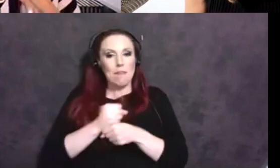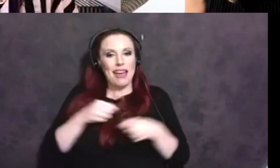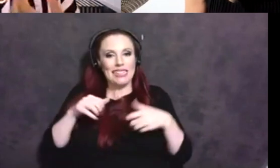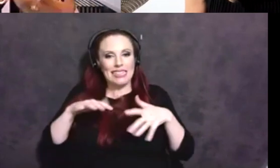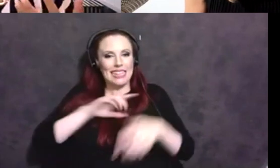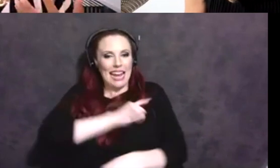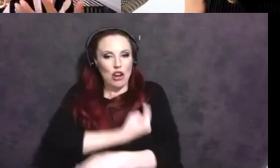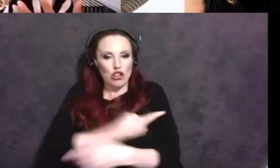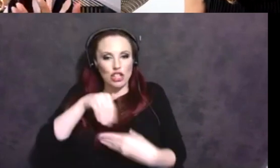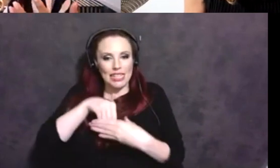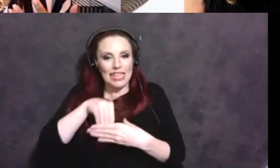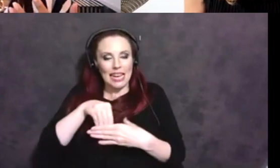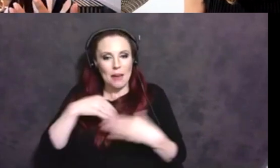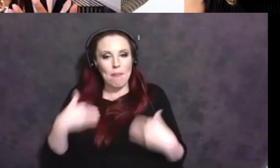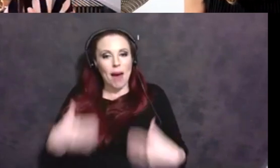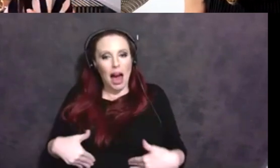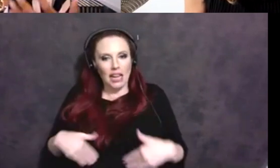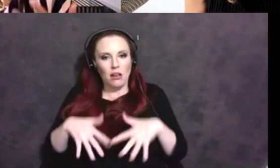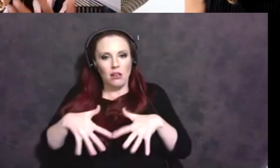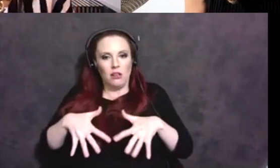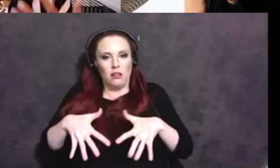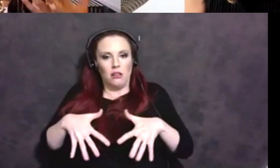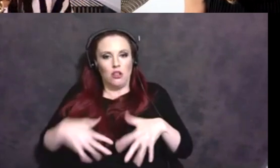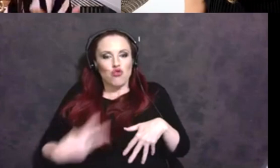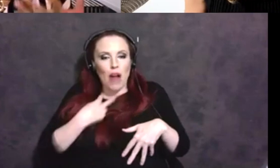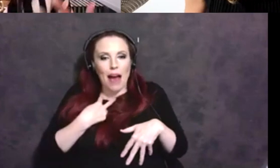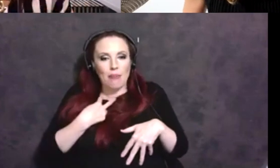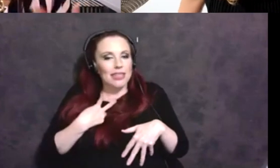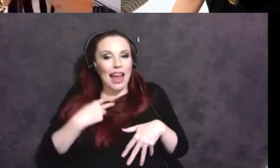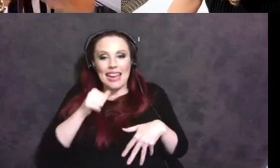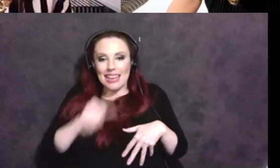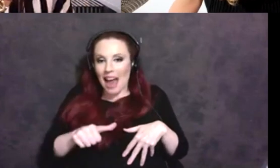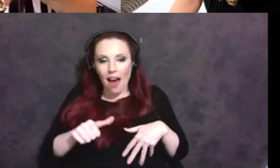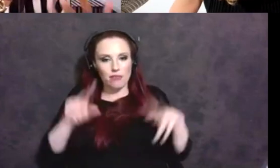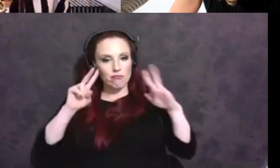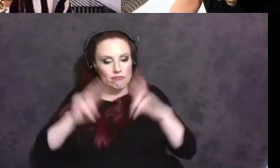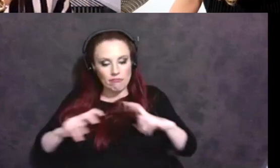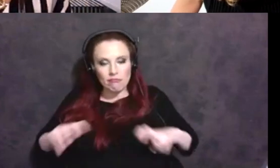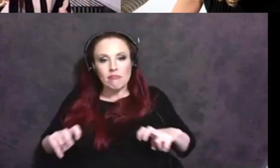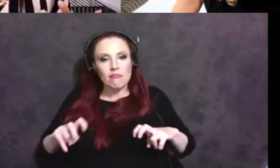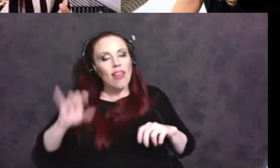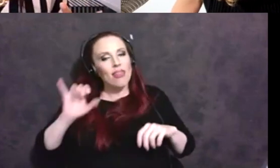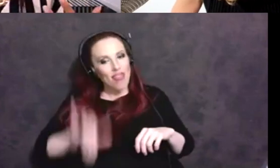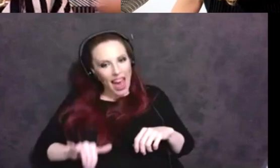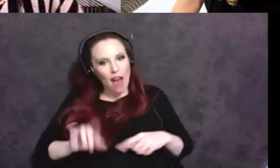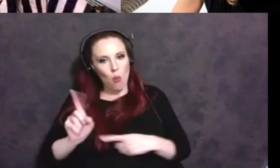pushed into fight, flight or freeze consistently, generating energy in the body that is trapped